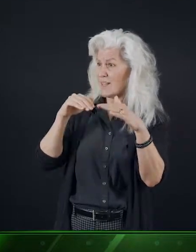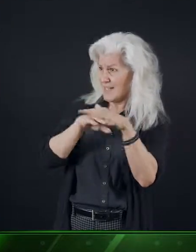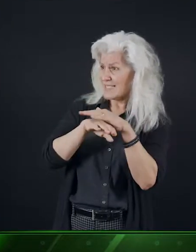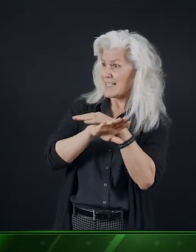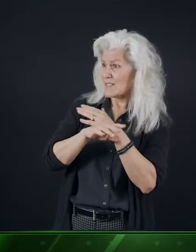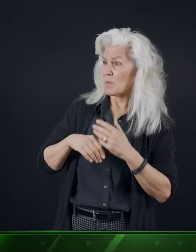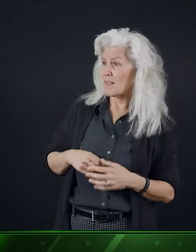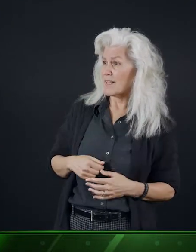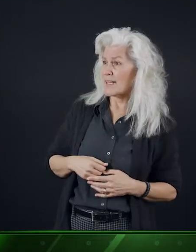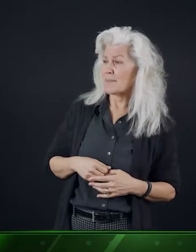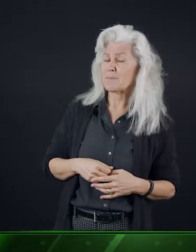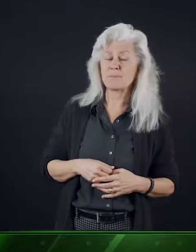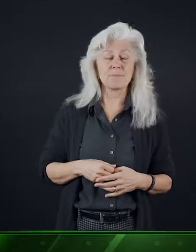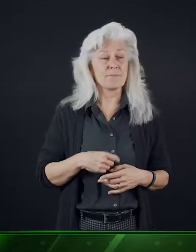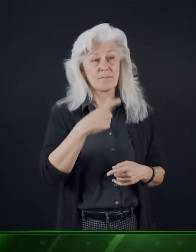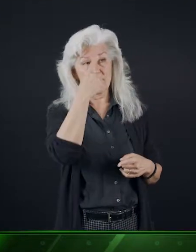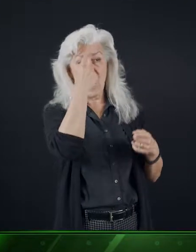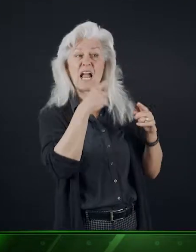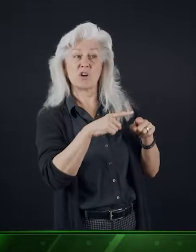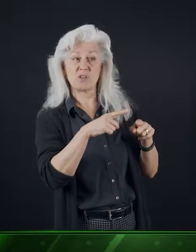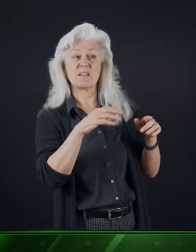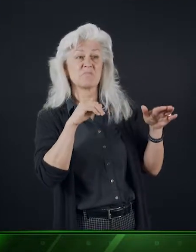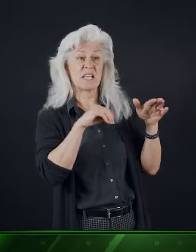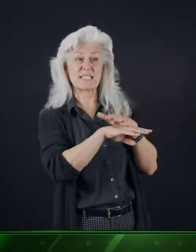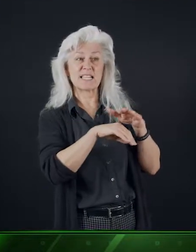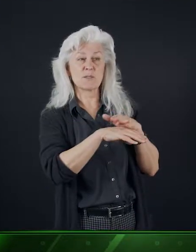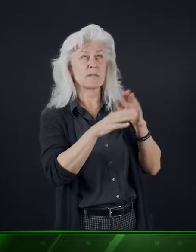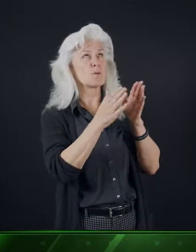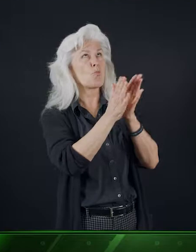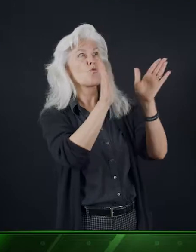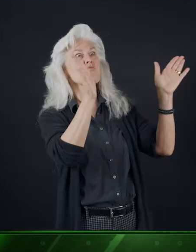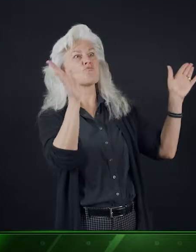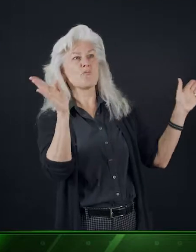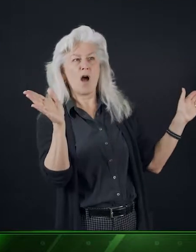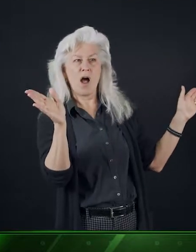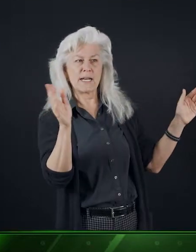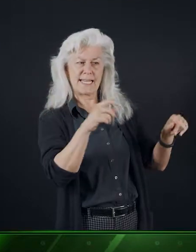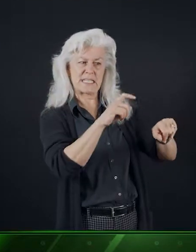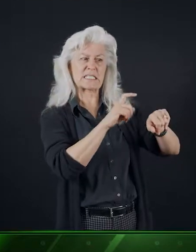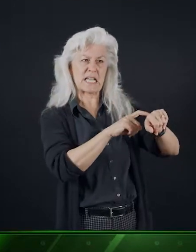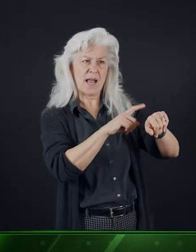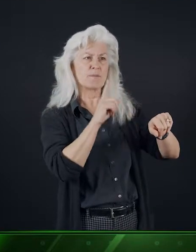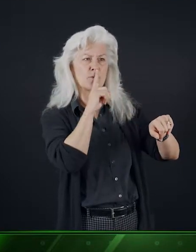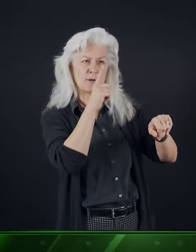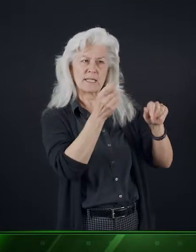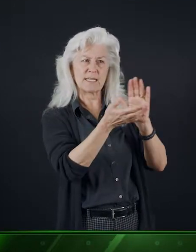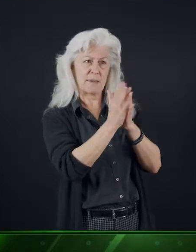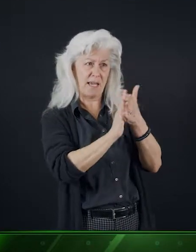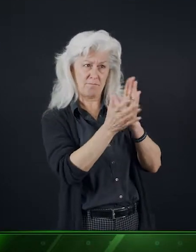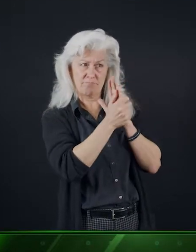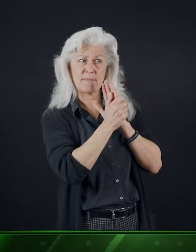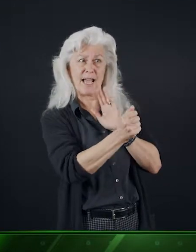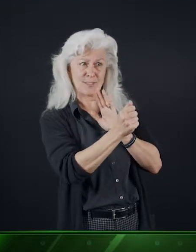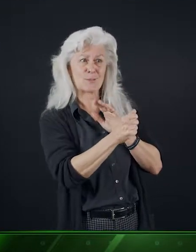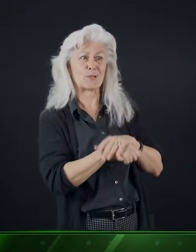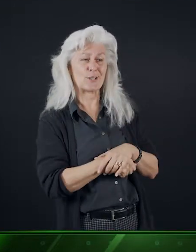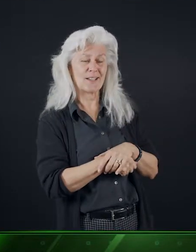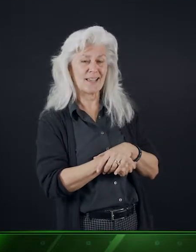Well, I agree that accessibility is a broad field that can really take time to become an expert in. And I feel like every day I learn